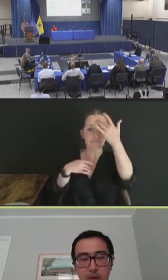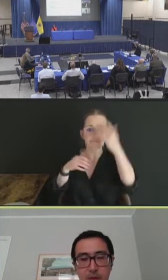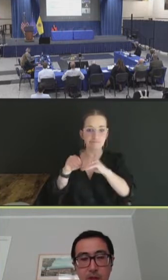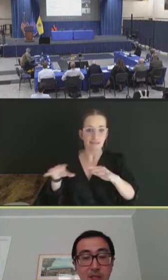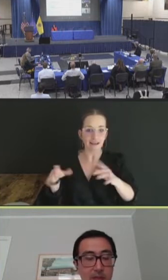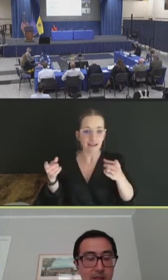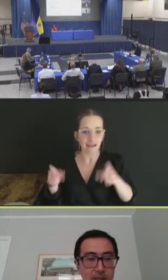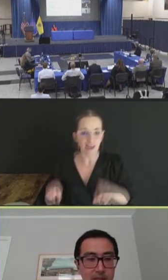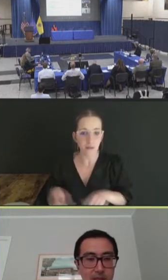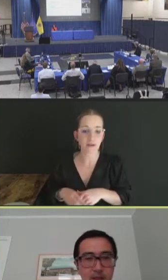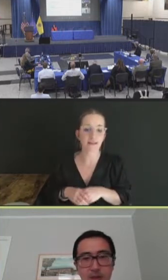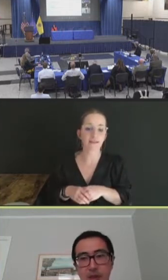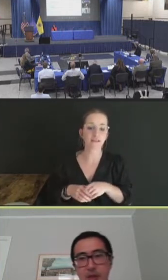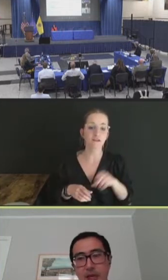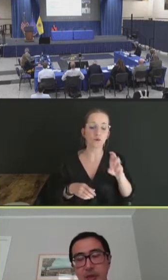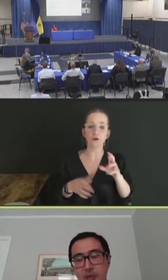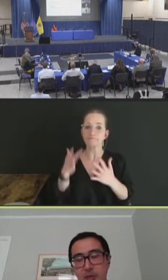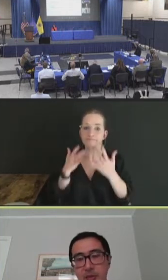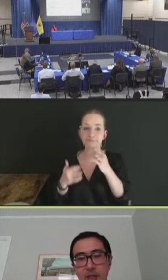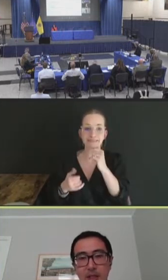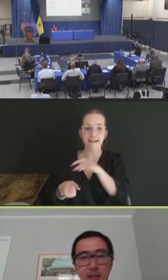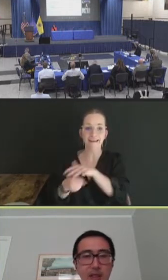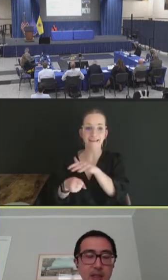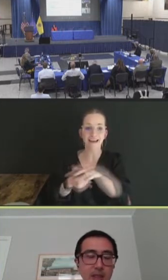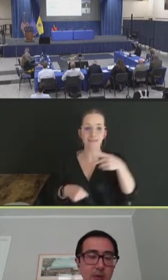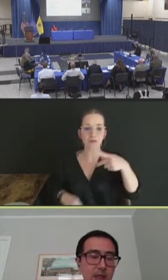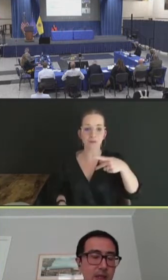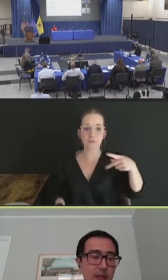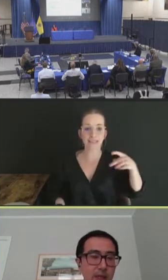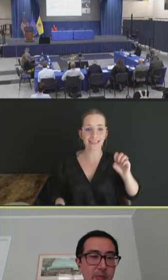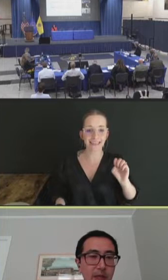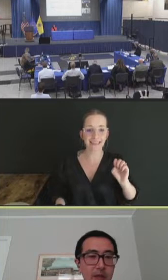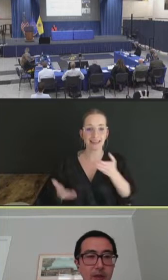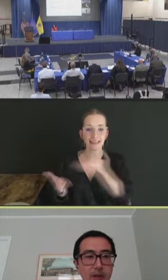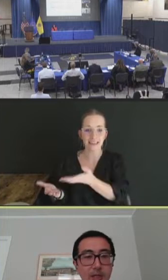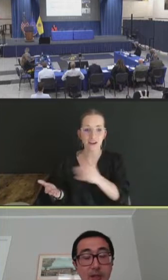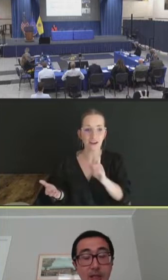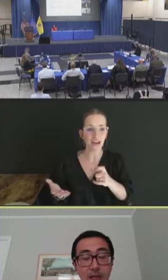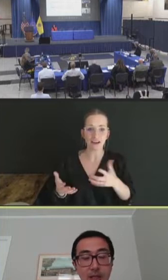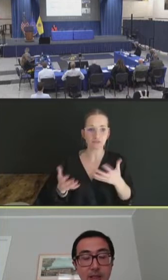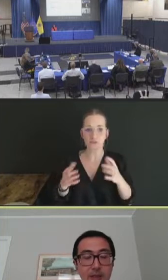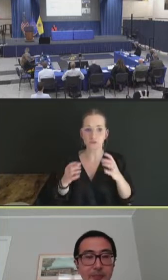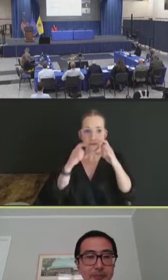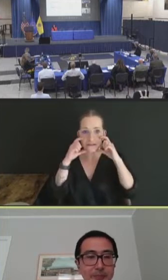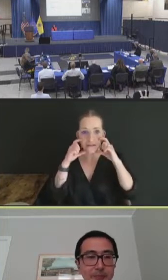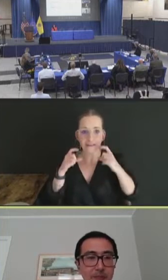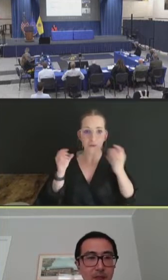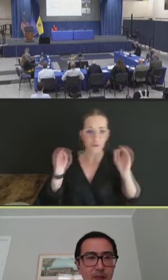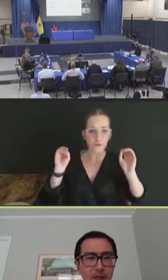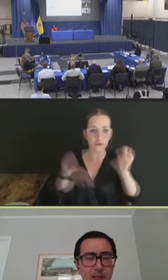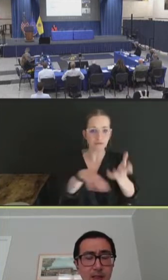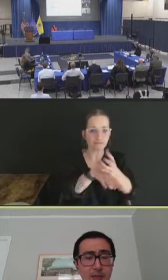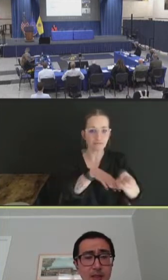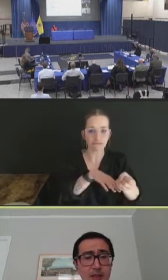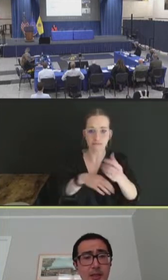workplace protections, inadequate PPE, or unclear safety guidelines. Next slide, please.